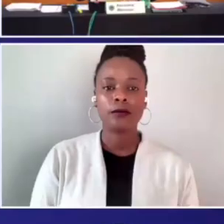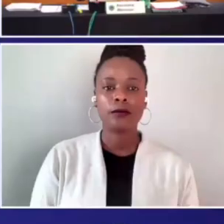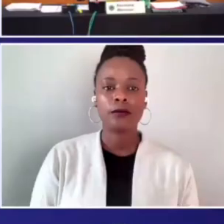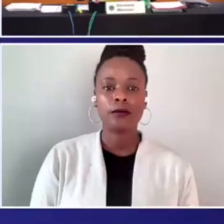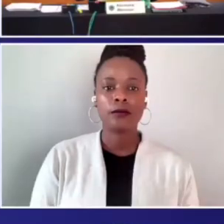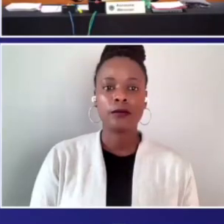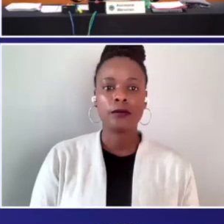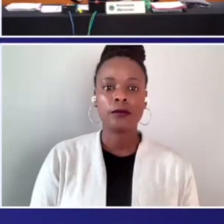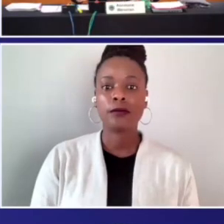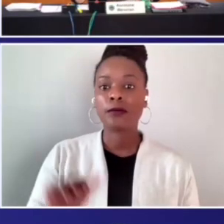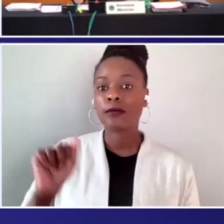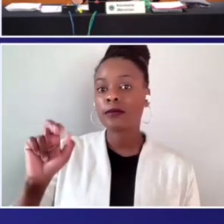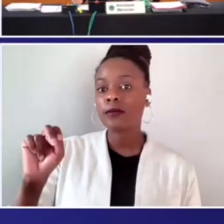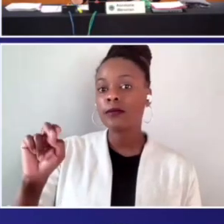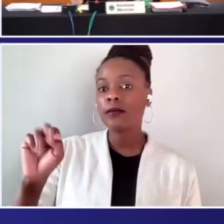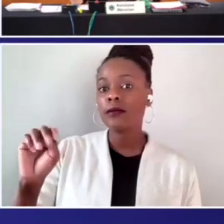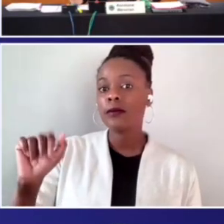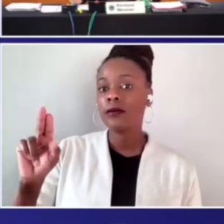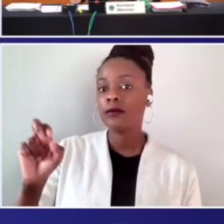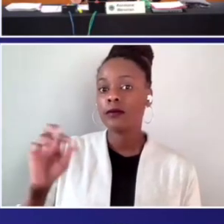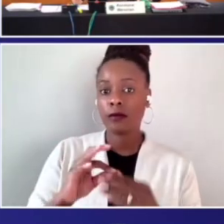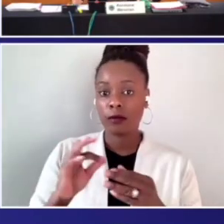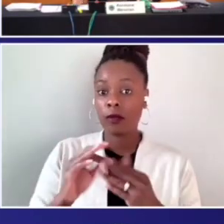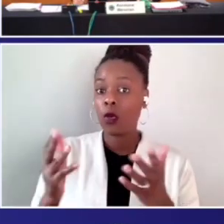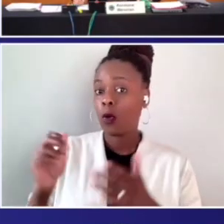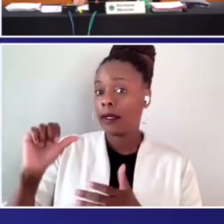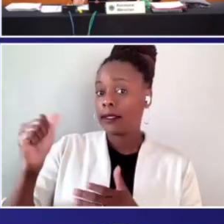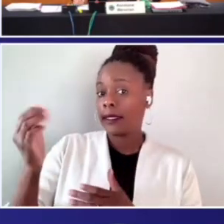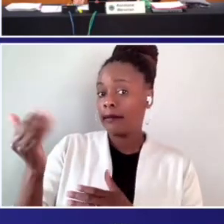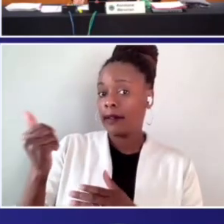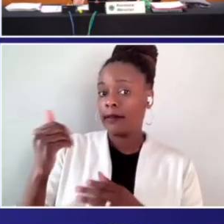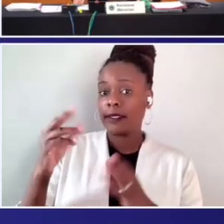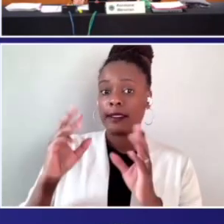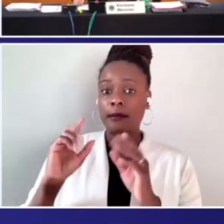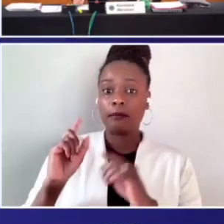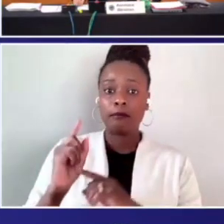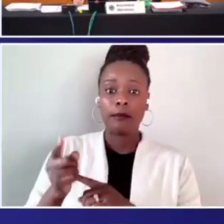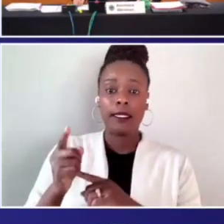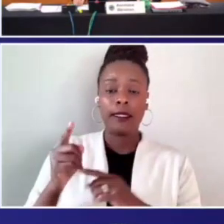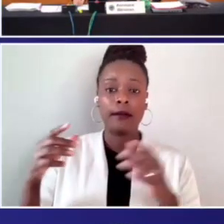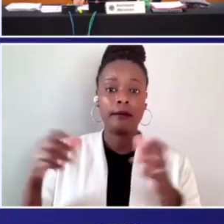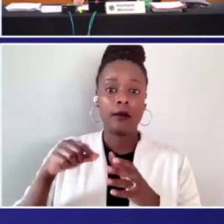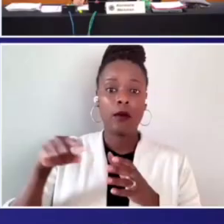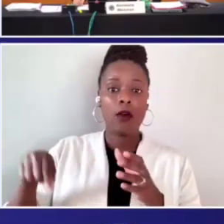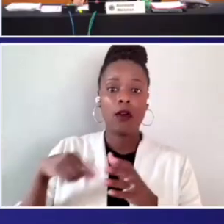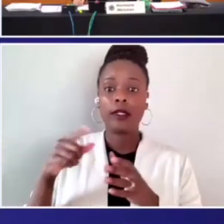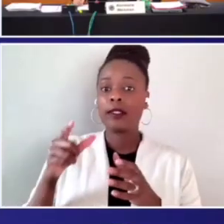So just to confirm, you would like a 10 to 15 minute caucus. Members would be the primary and alternates